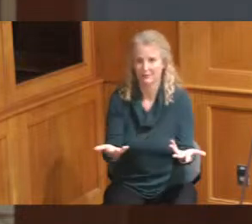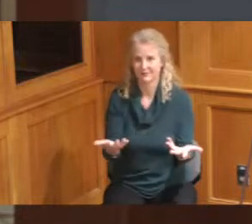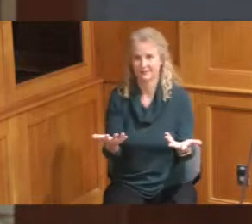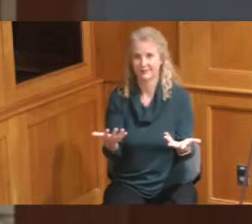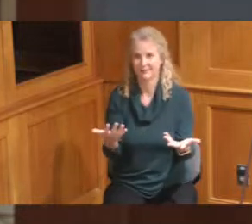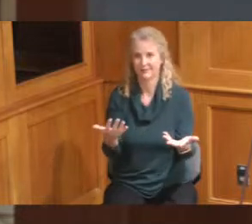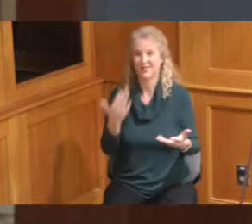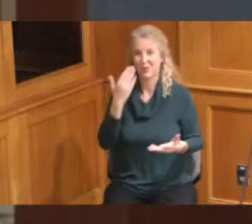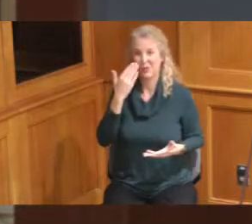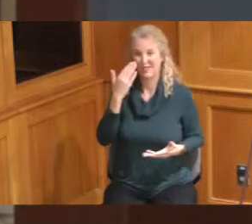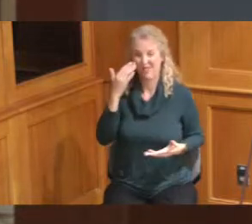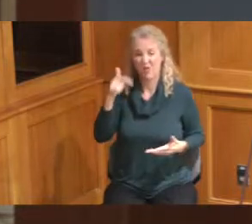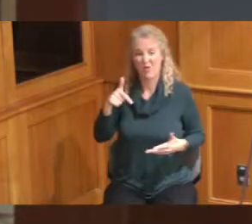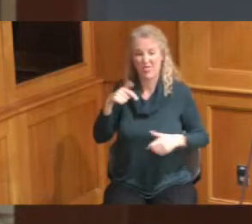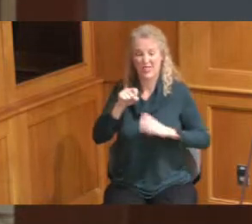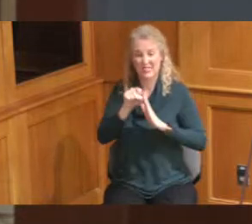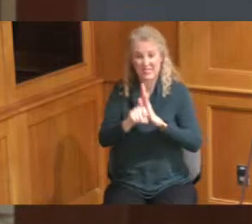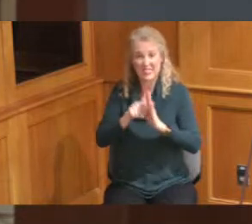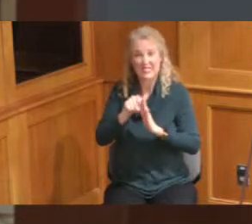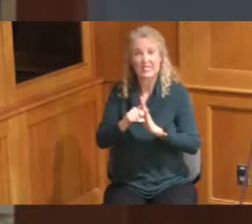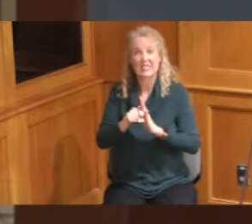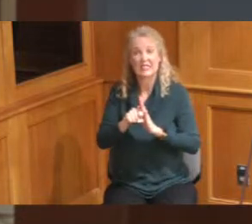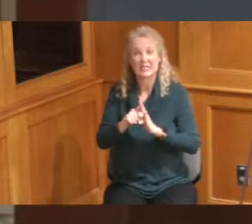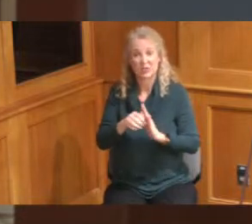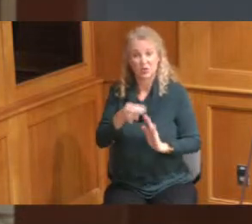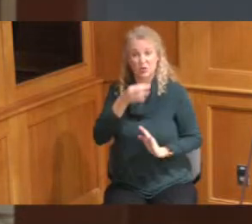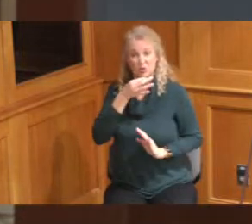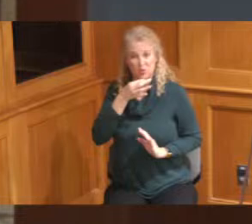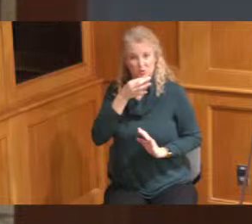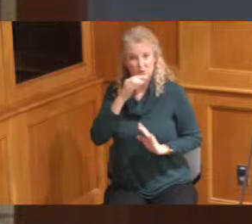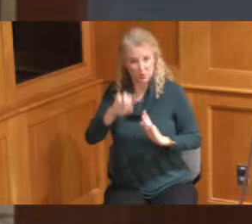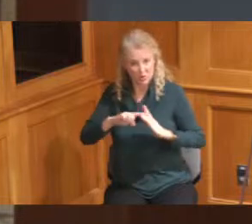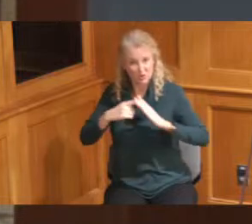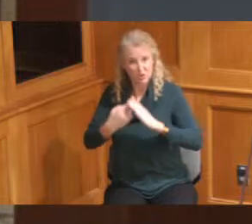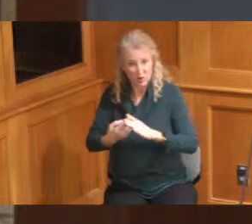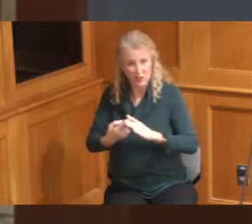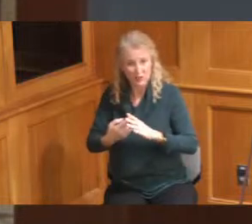weather season which is starting at the end of February these years these days you got flooding